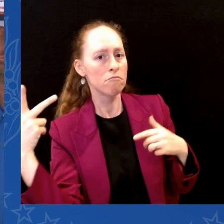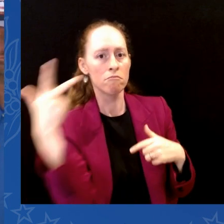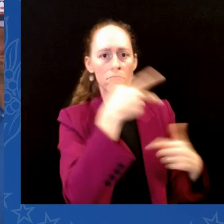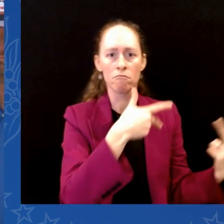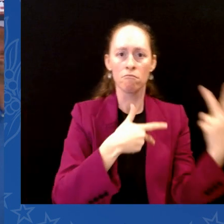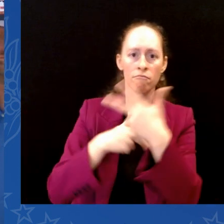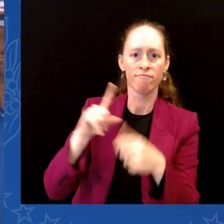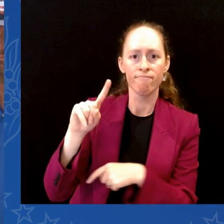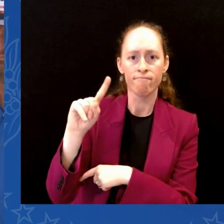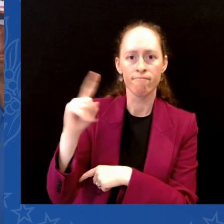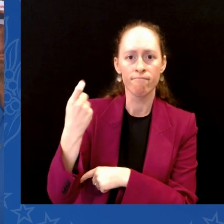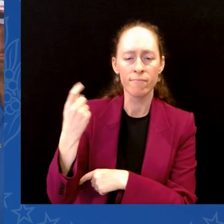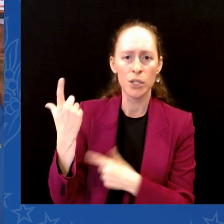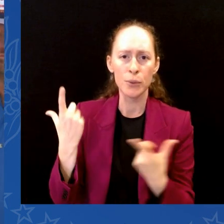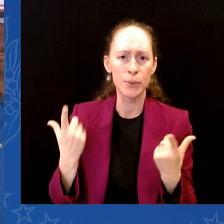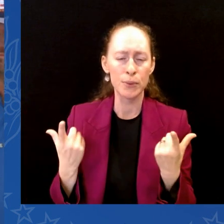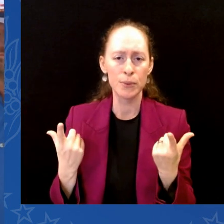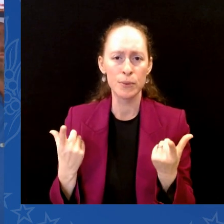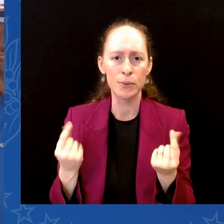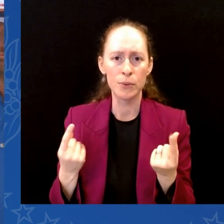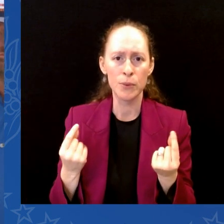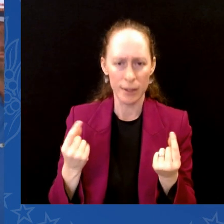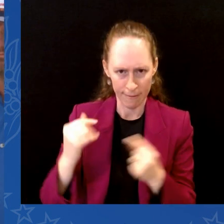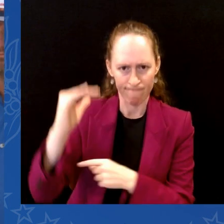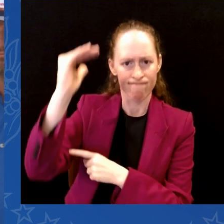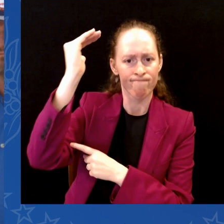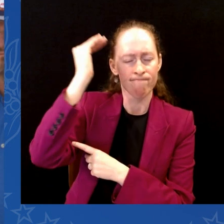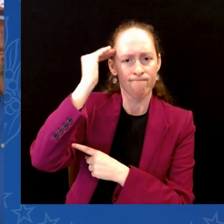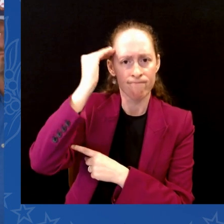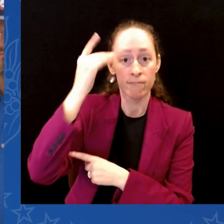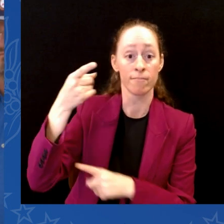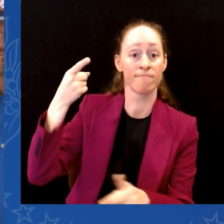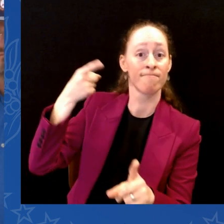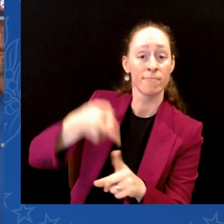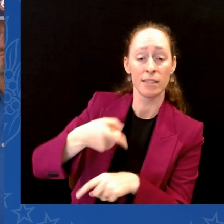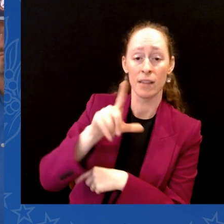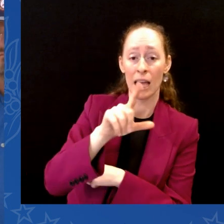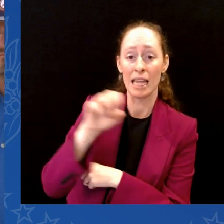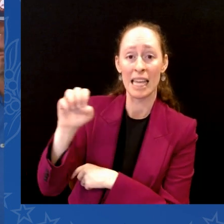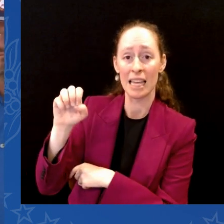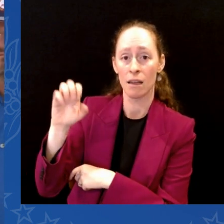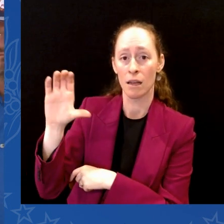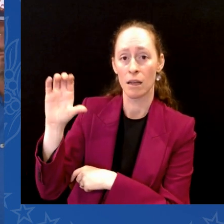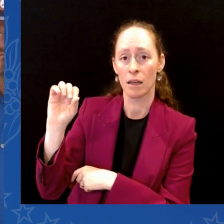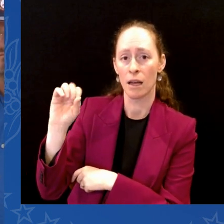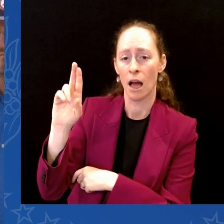initial reports say 11 schools were significantly damaged and 3 are going to have to be rebuilt.